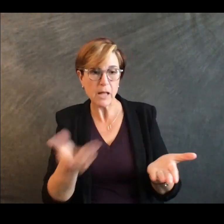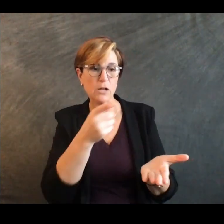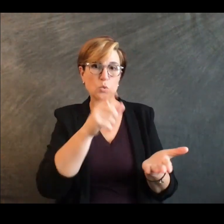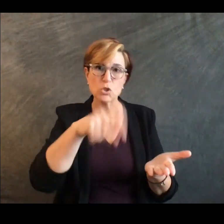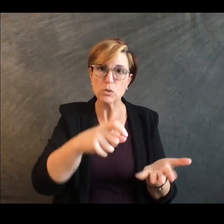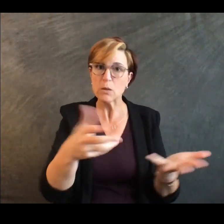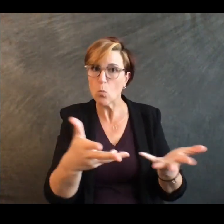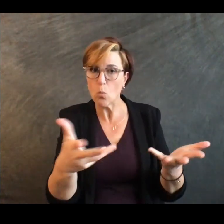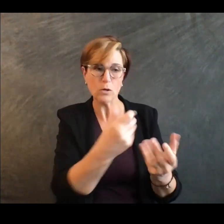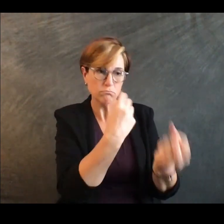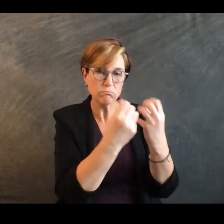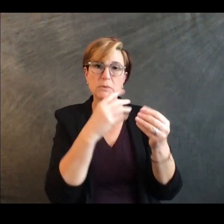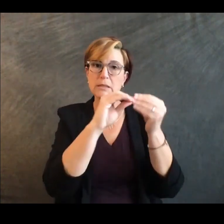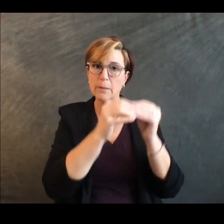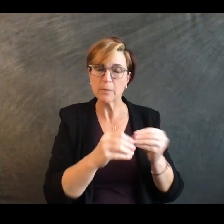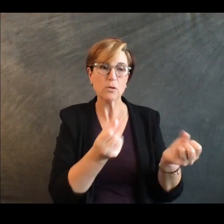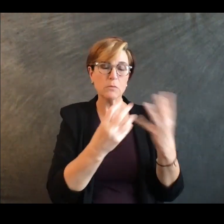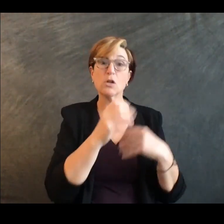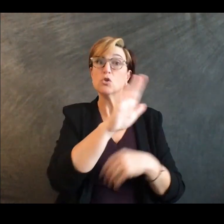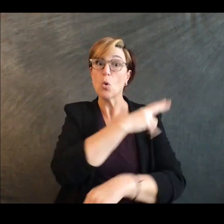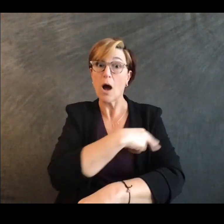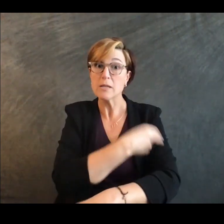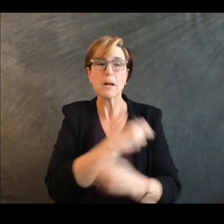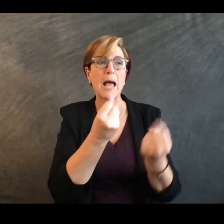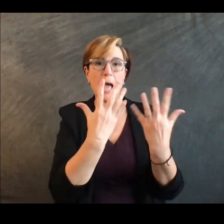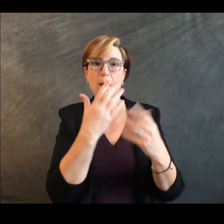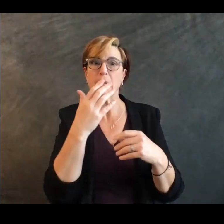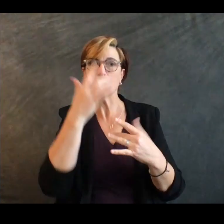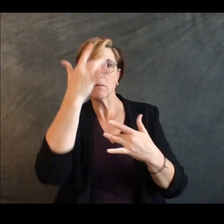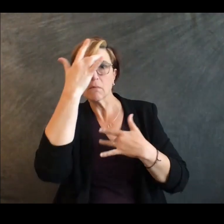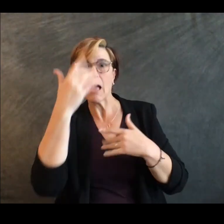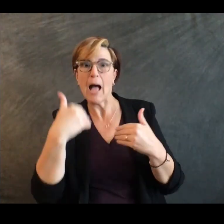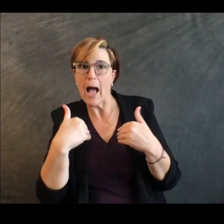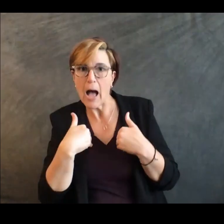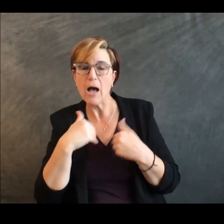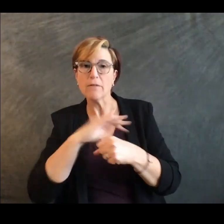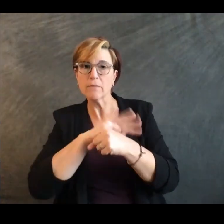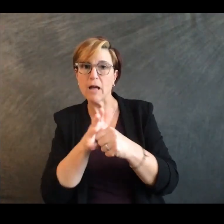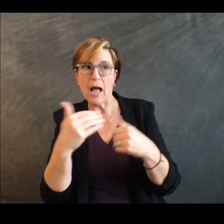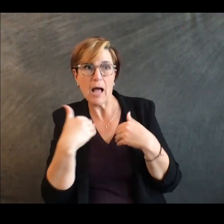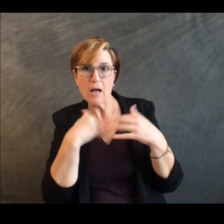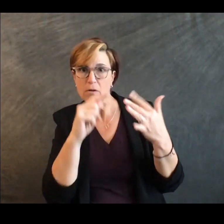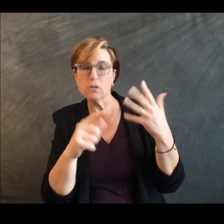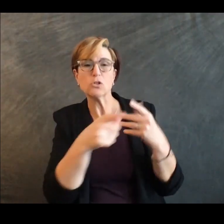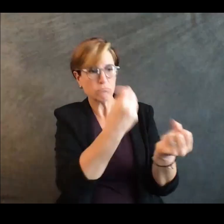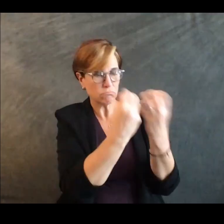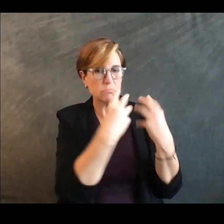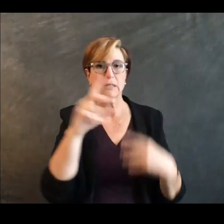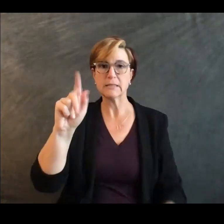Hospital occupancy is critical a lot of the occupancy is really getting a little